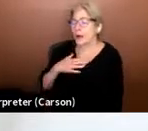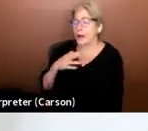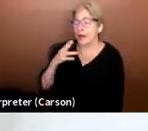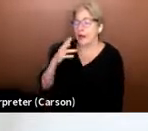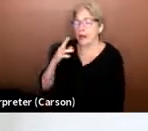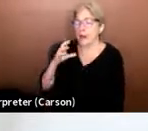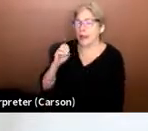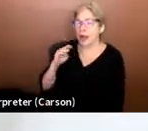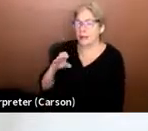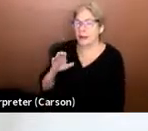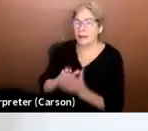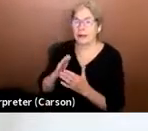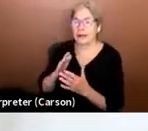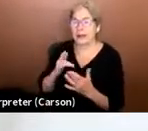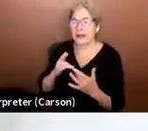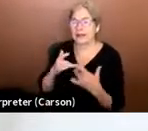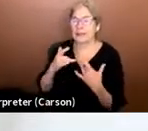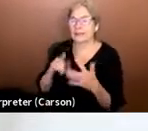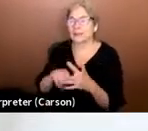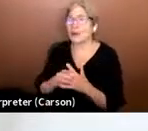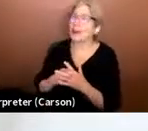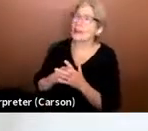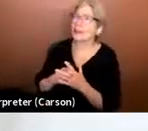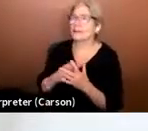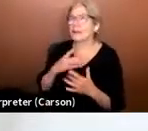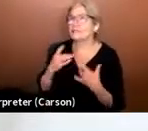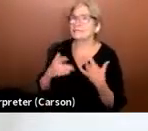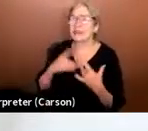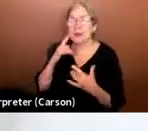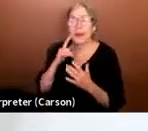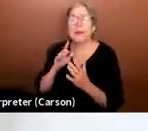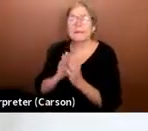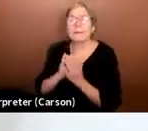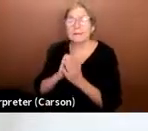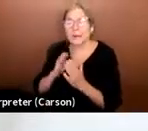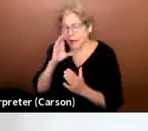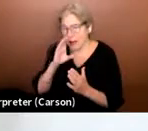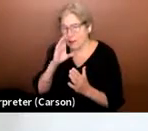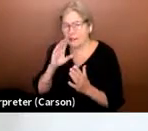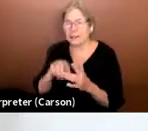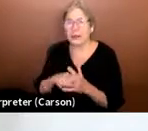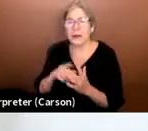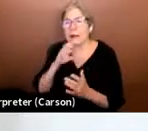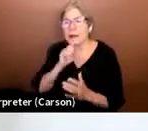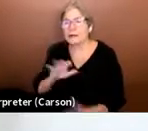started when I was 4 or 5. I was really interested in who Spiderman was. Everyone was